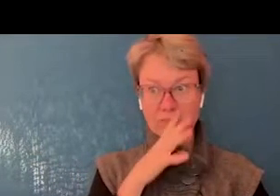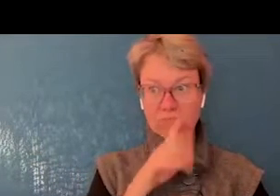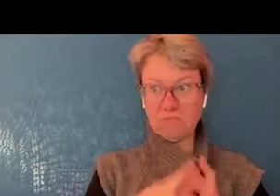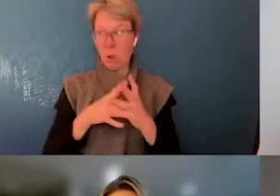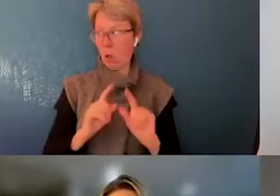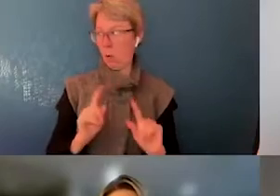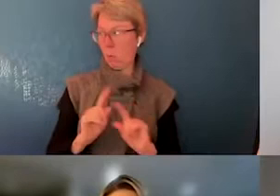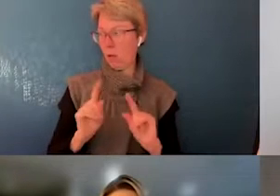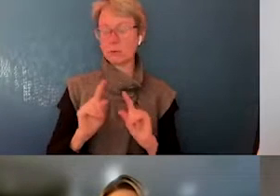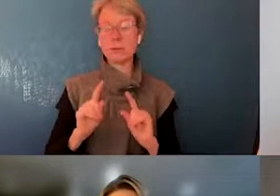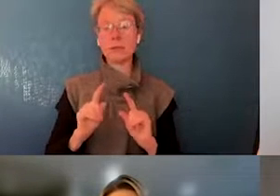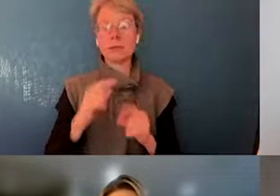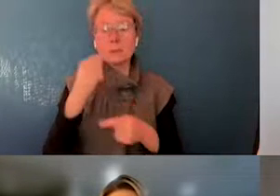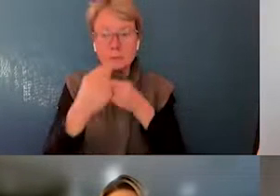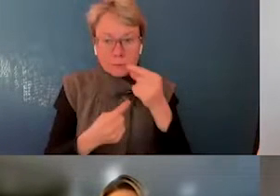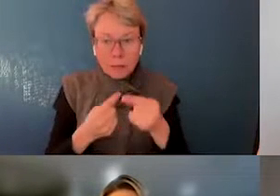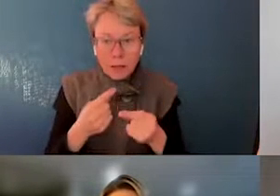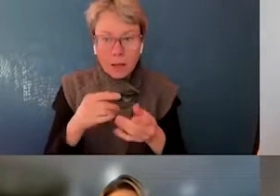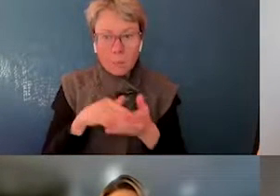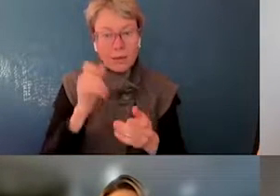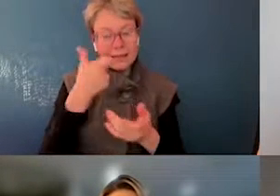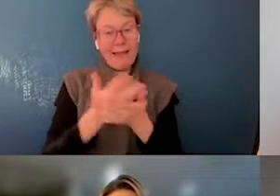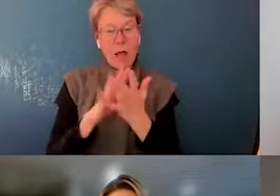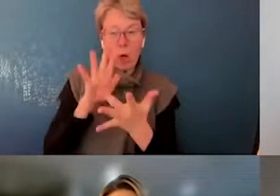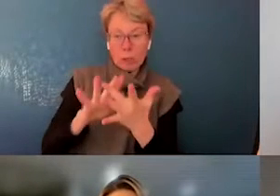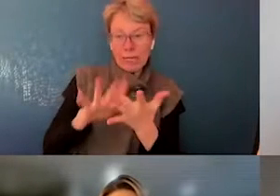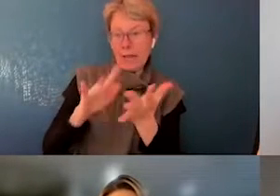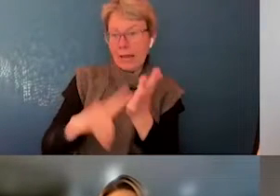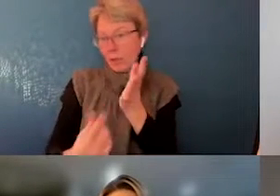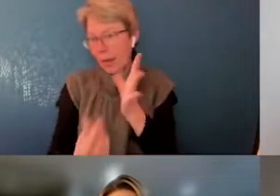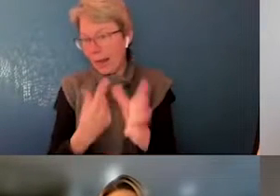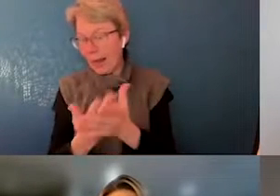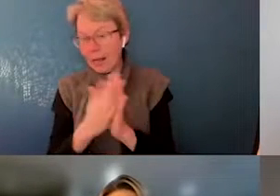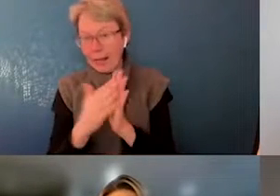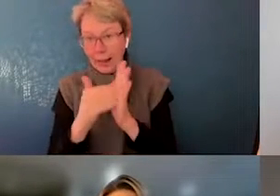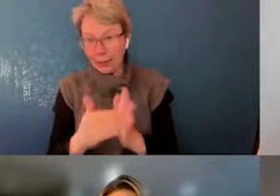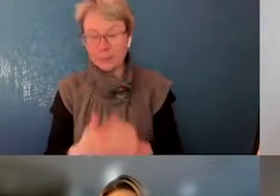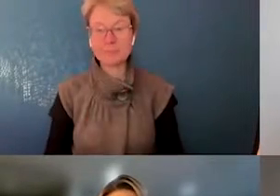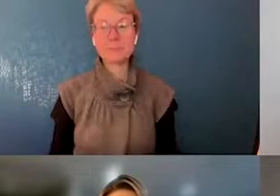help from legal aid when they need it so on that um we'll move on to our first slide which is um